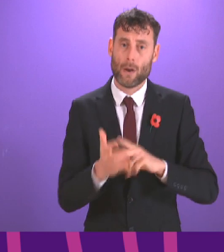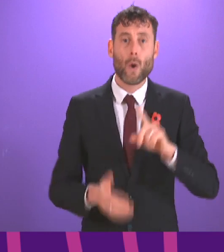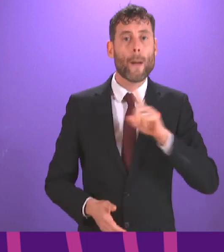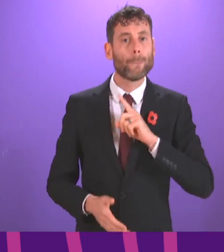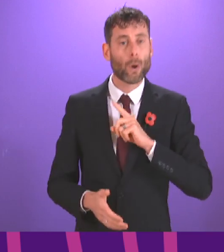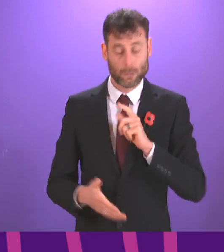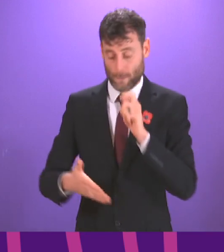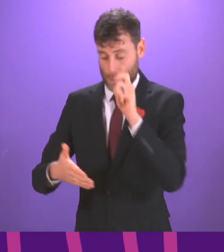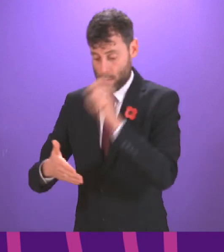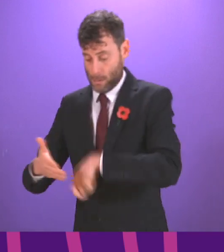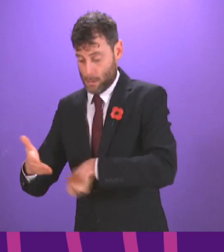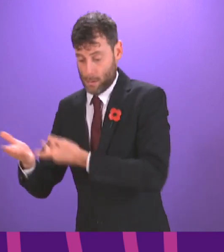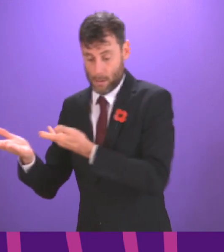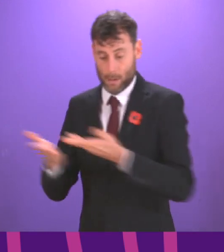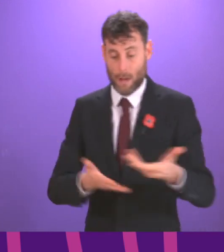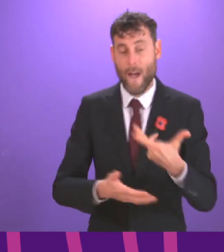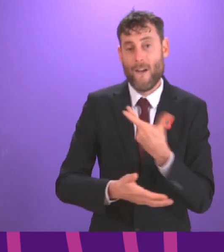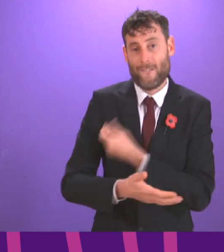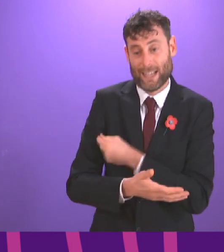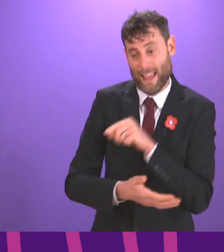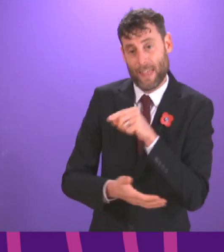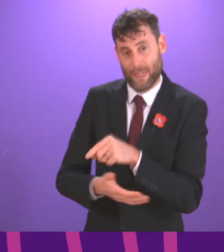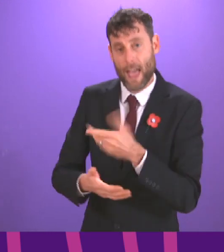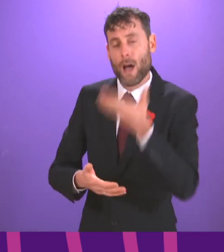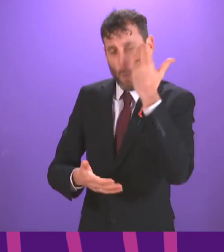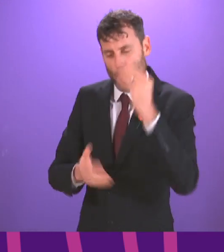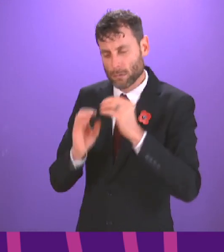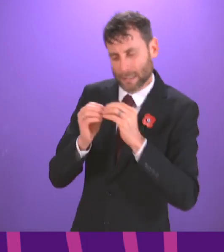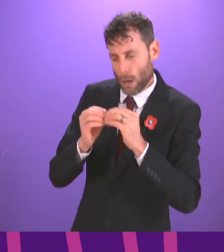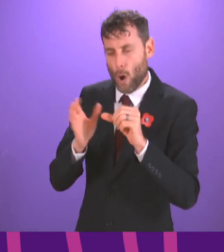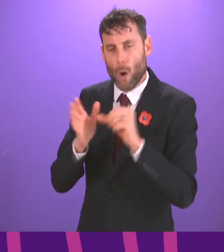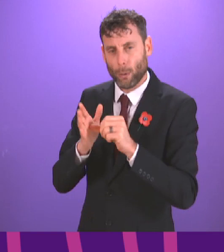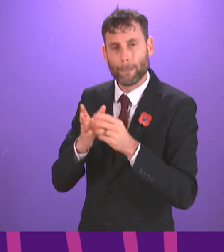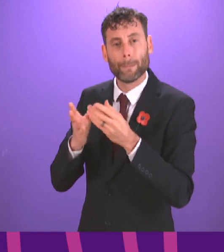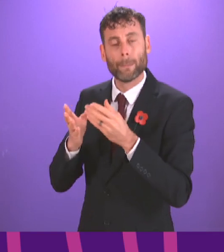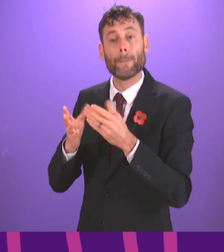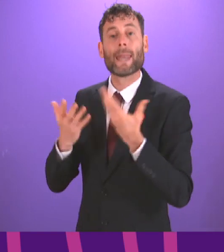of the vaccine, which has been resolved. Many of my friends and family live in Ayrshire